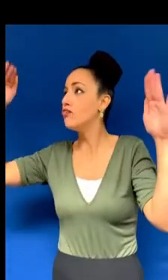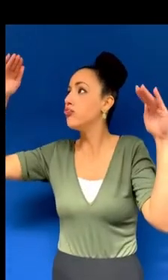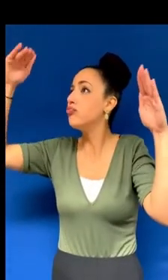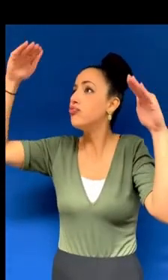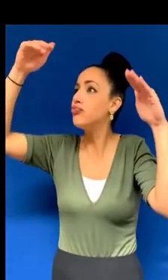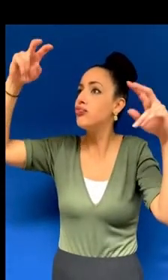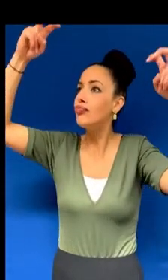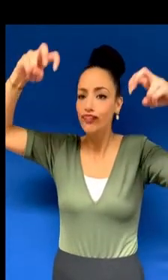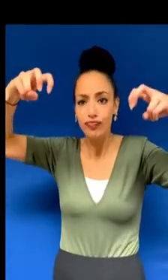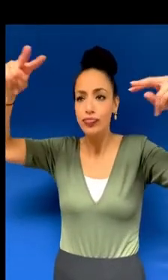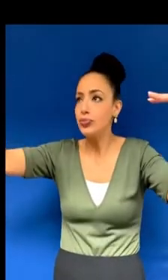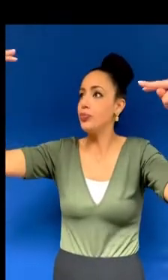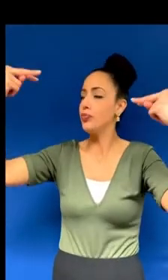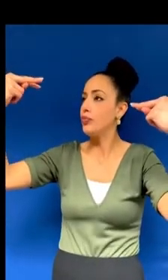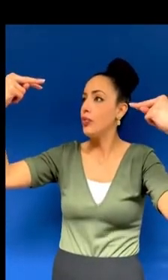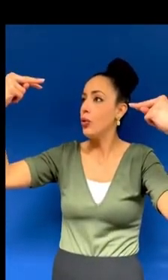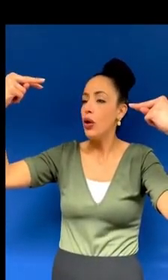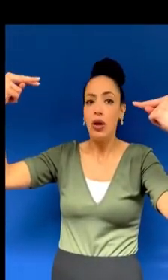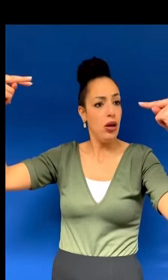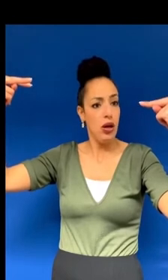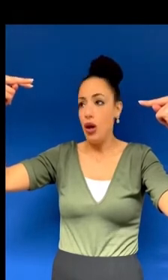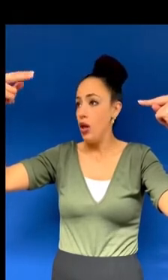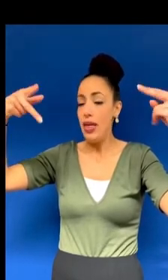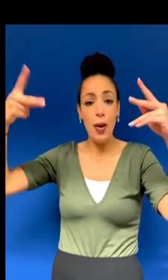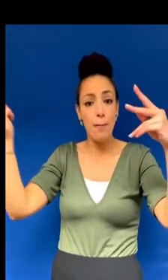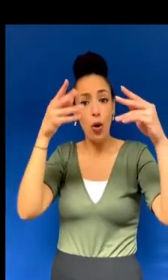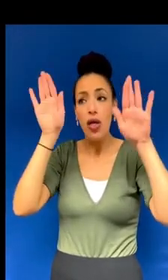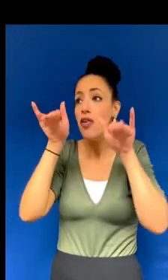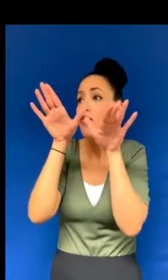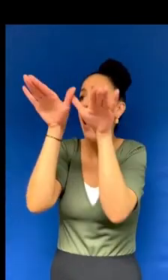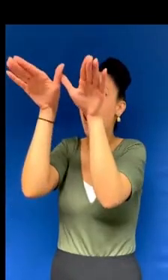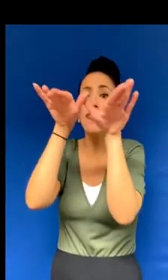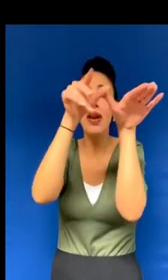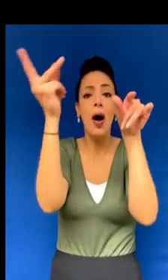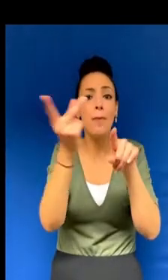for 10 seconds and then it flew off to another branch, and then another owl sat on that branch